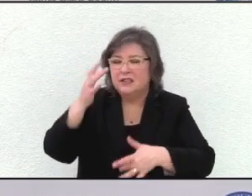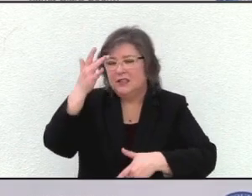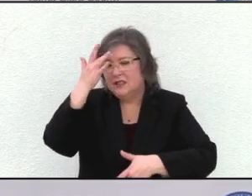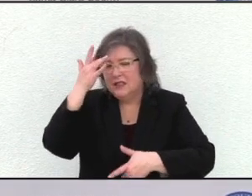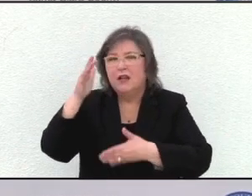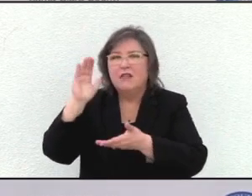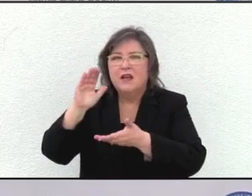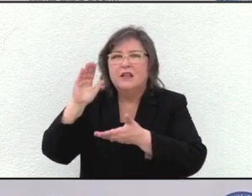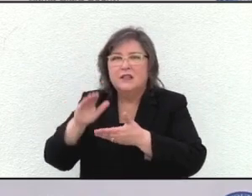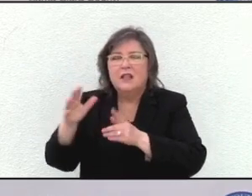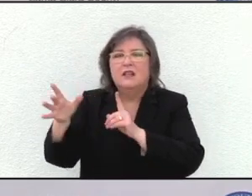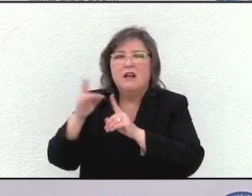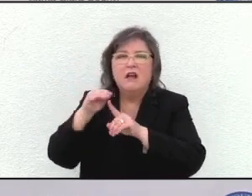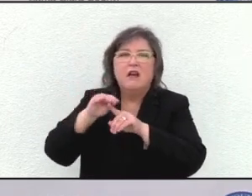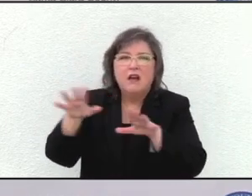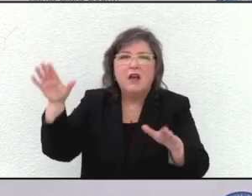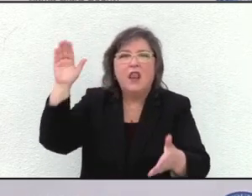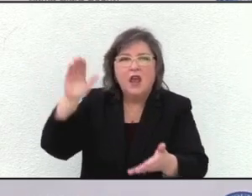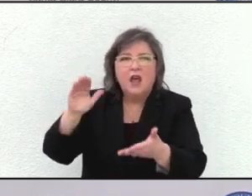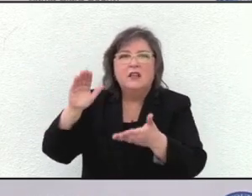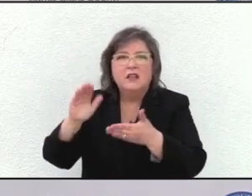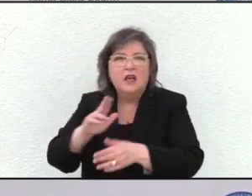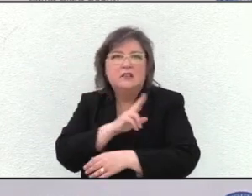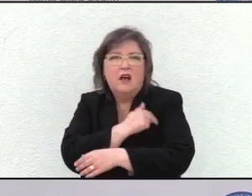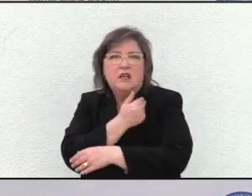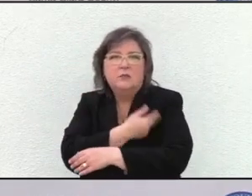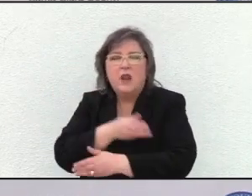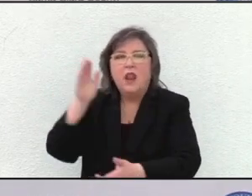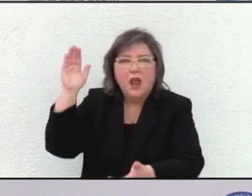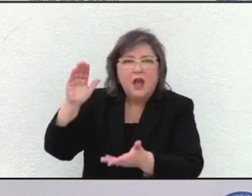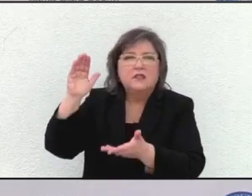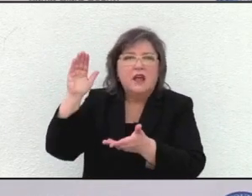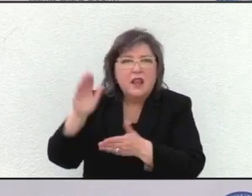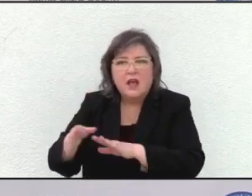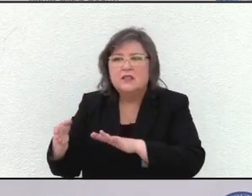deaths, and if we can maintain that, then we will be in a place where we go from red